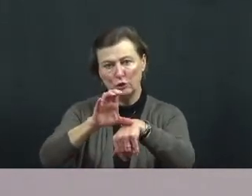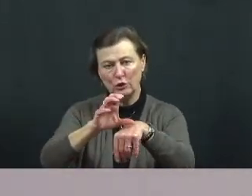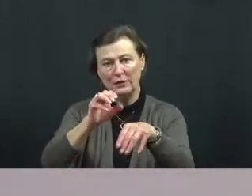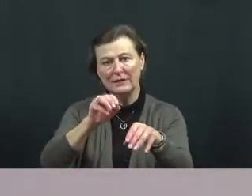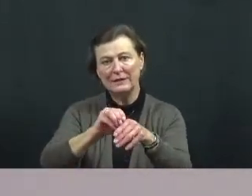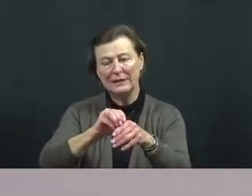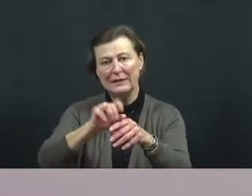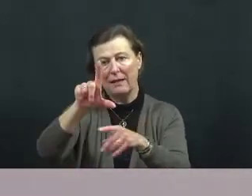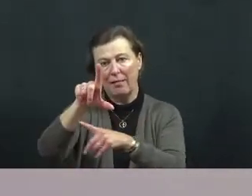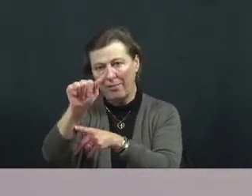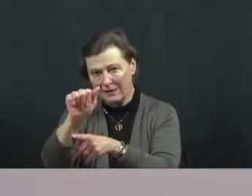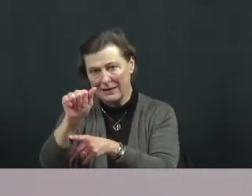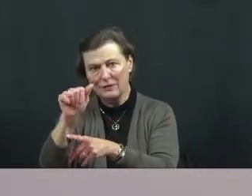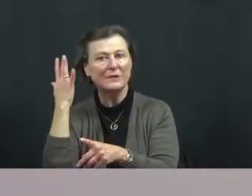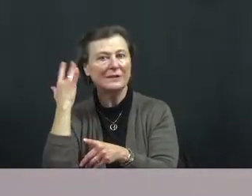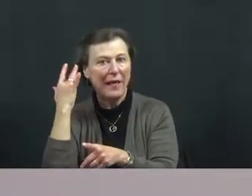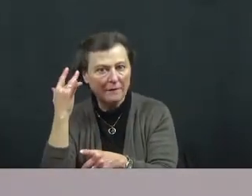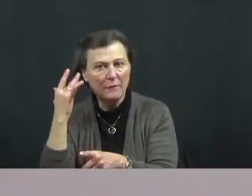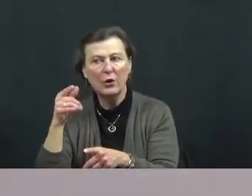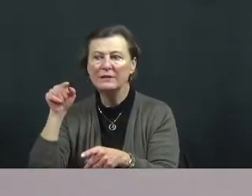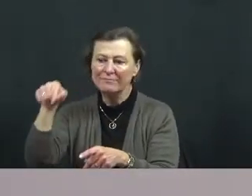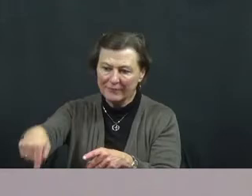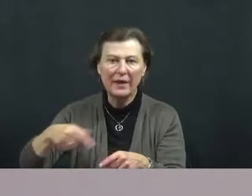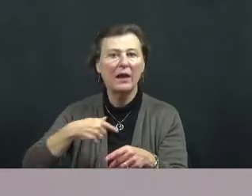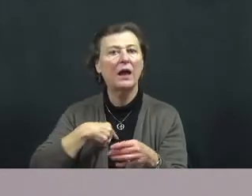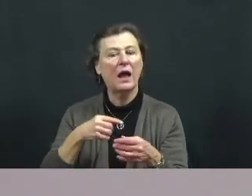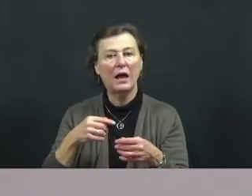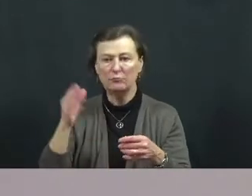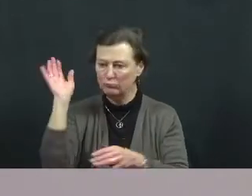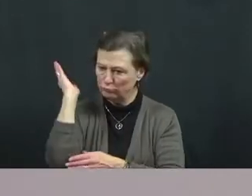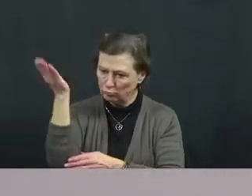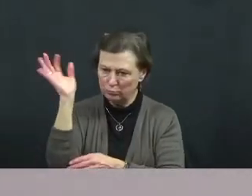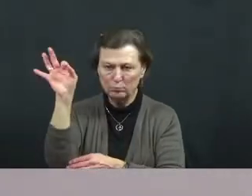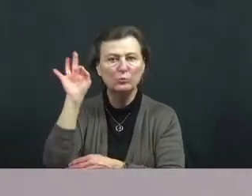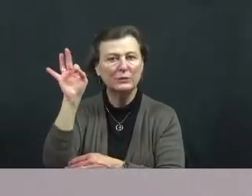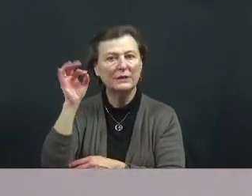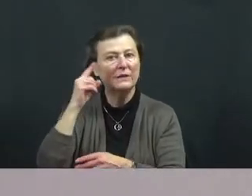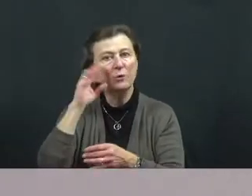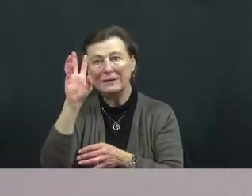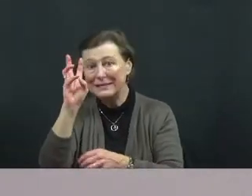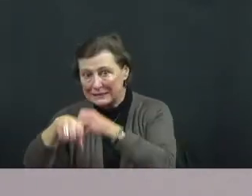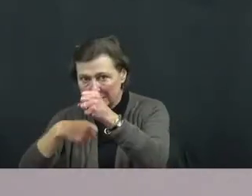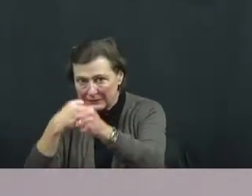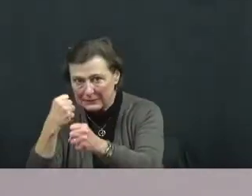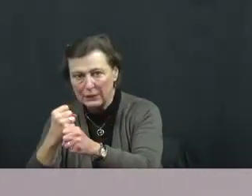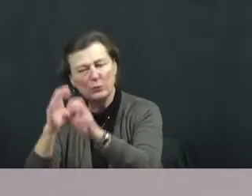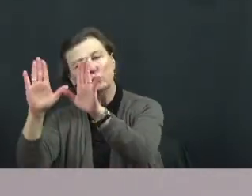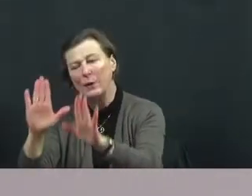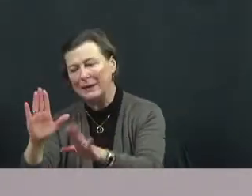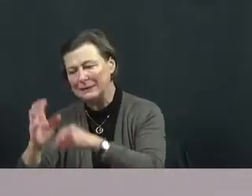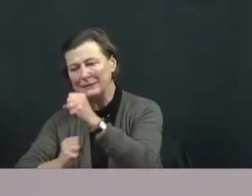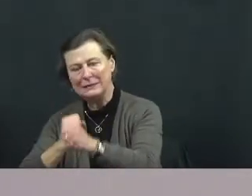in Los Angeles, where I served for six full and great years before, I came up here.